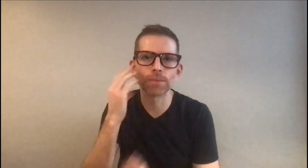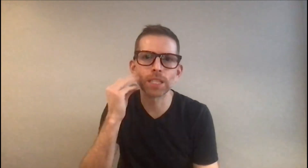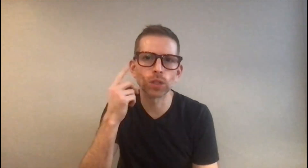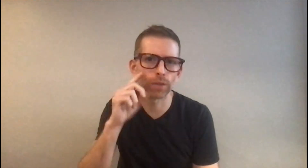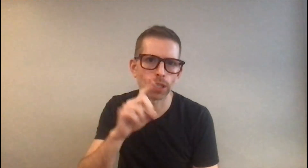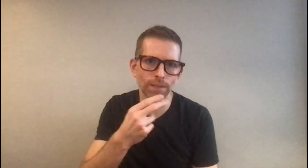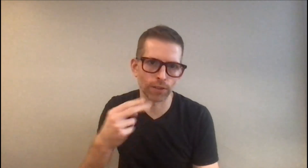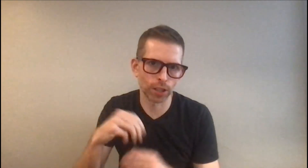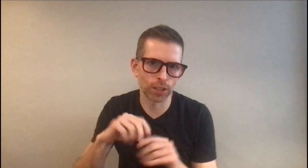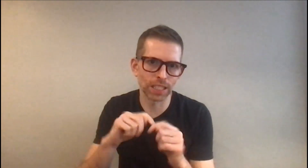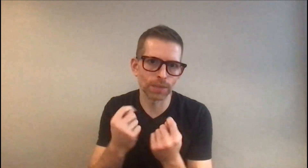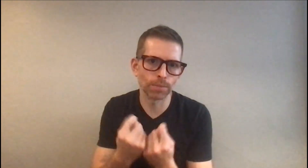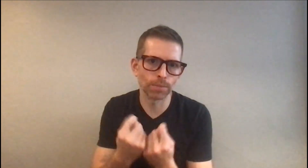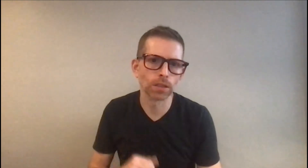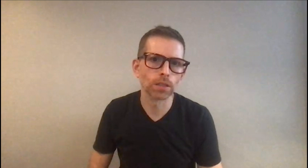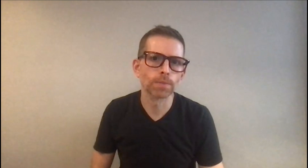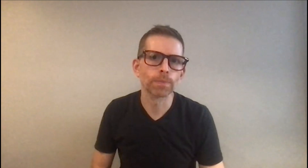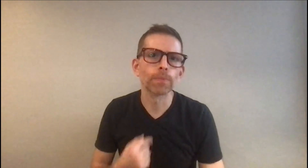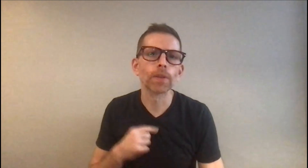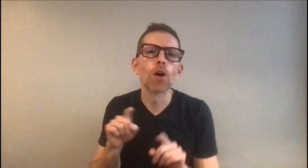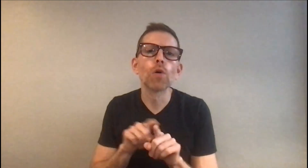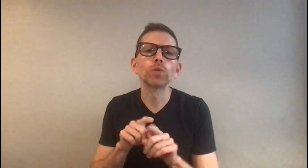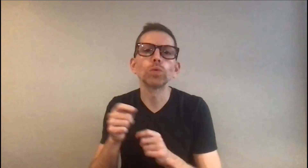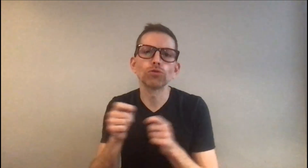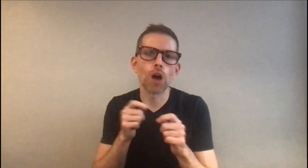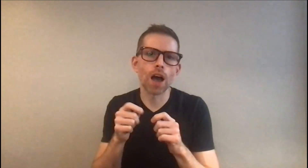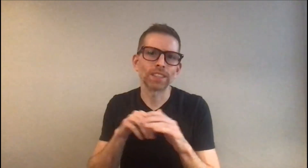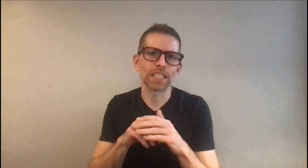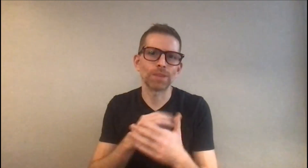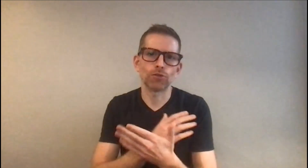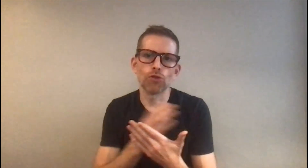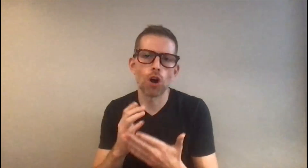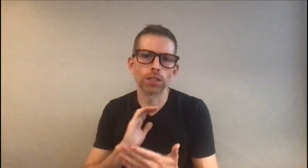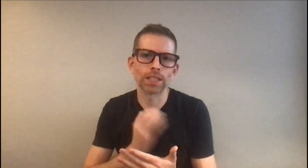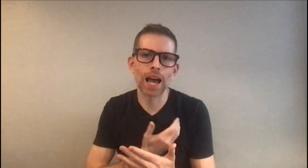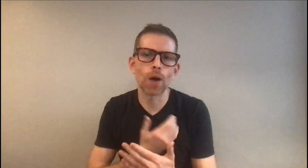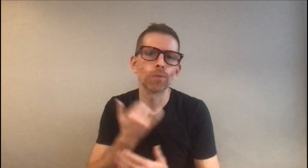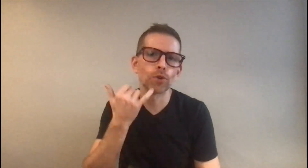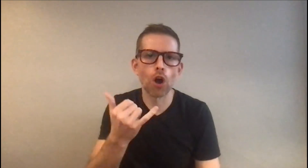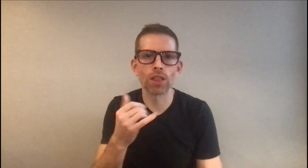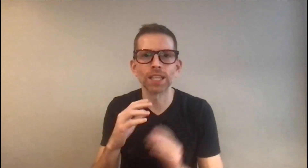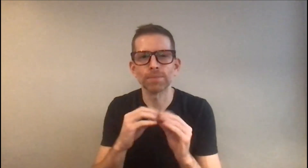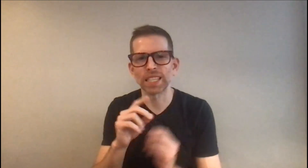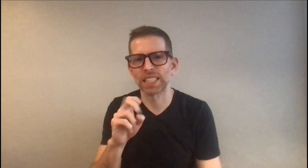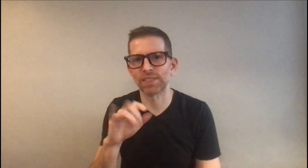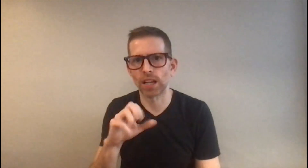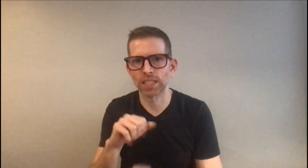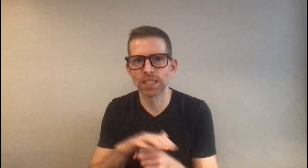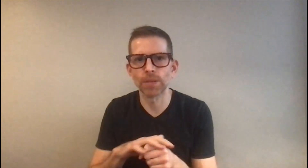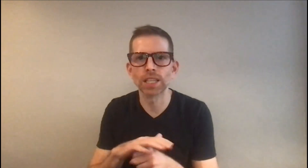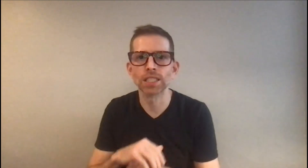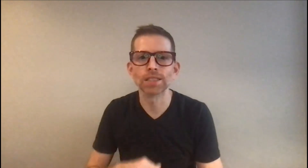experience for the deaf and hard of hearing using Teams. I also own accessibility across the calling, meeting and devices space and I'm